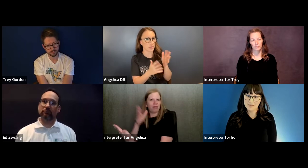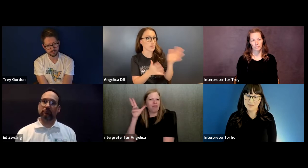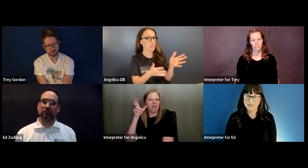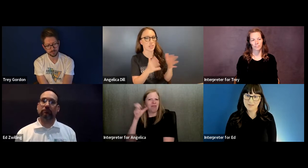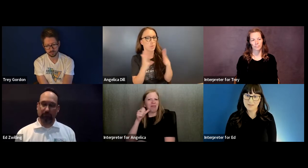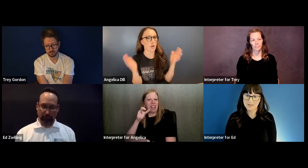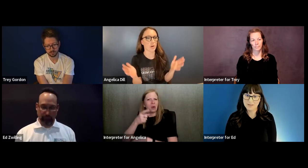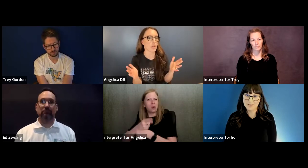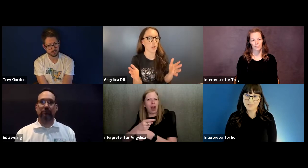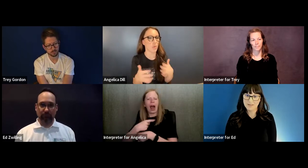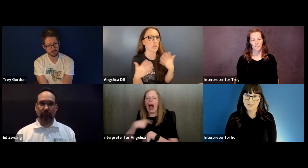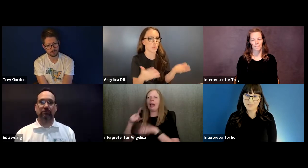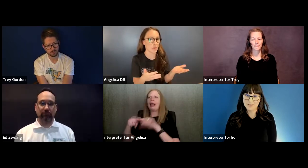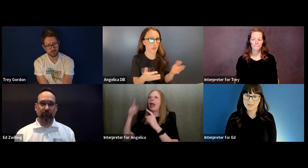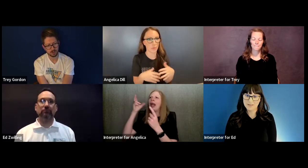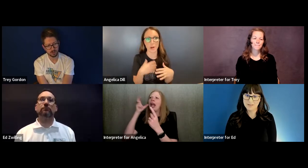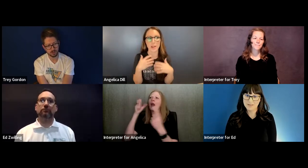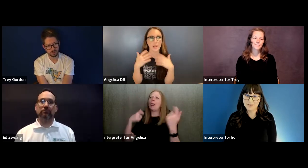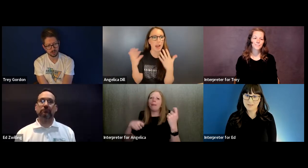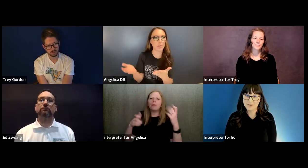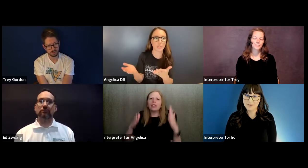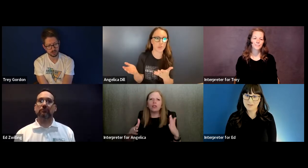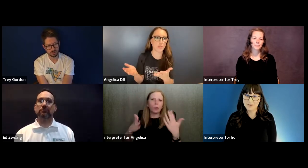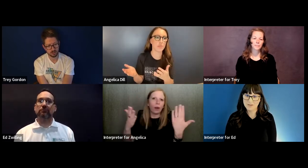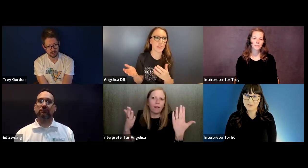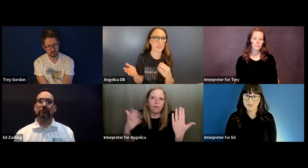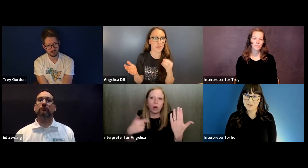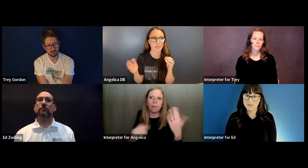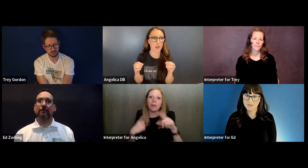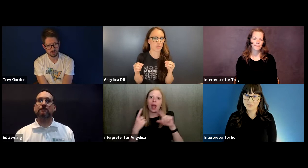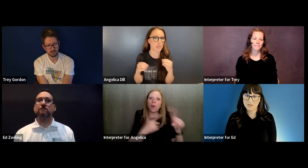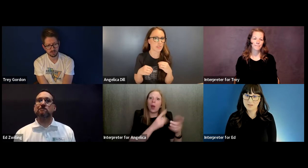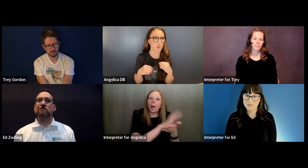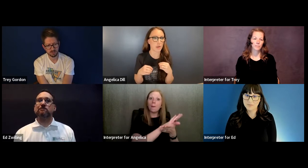musician or you know what you went there for i went to the movies and the sound was distorted